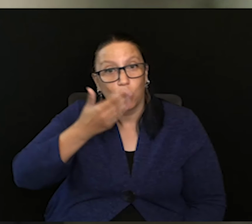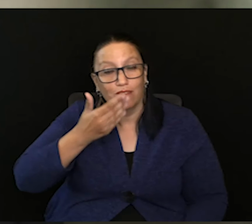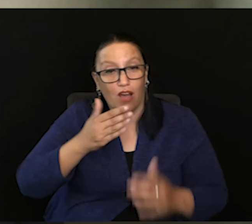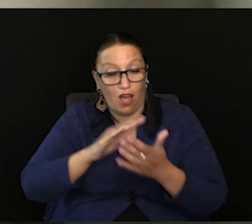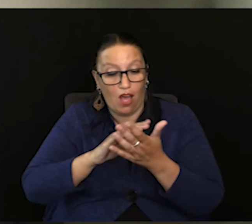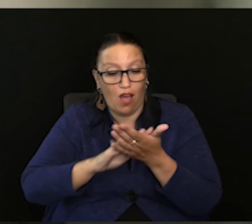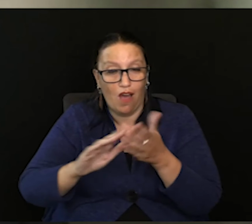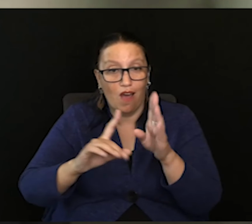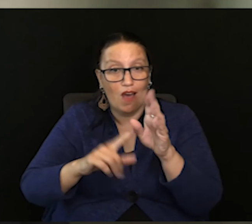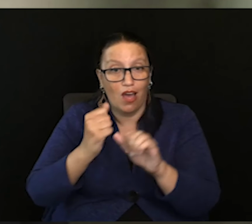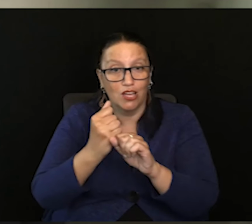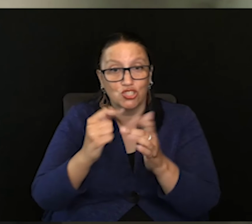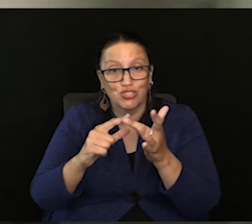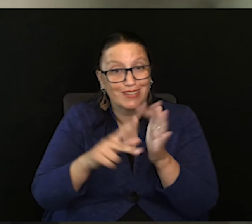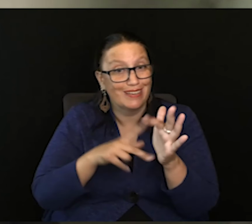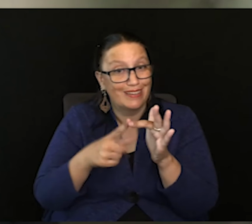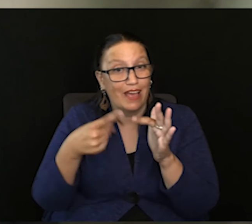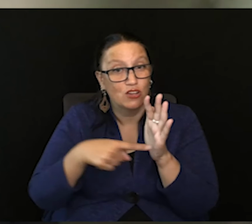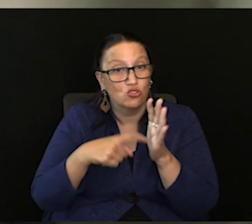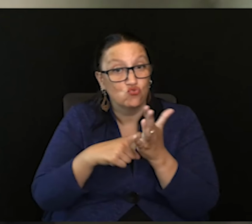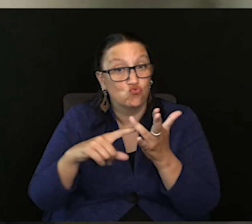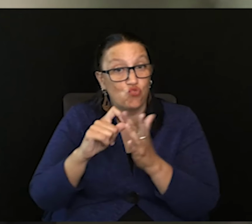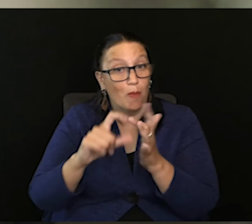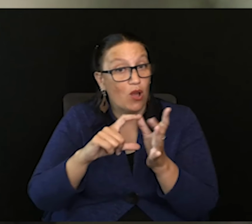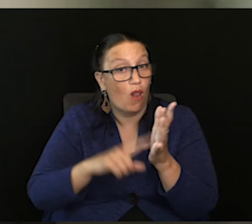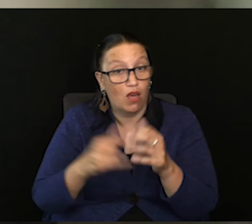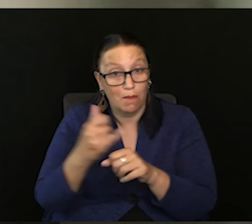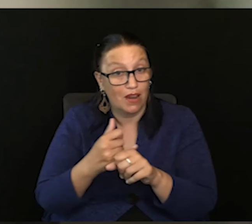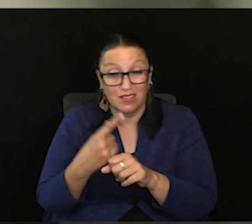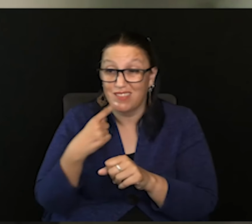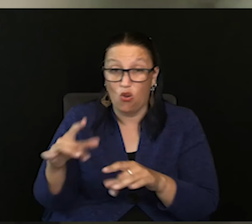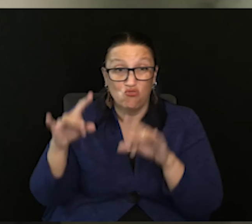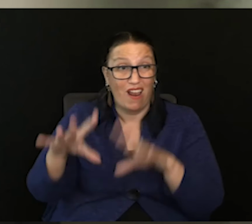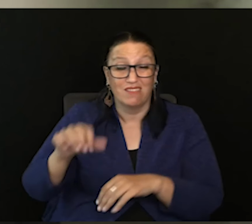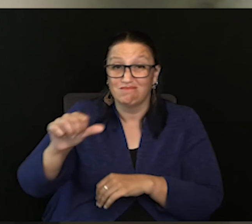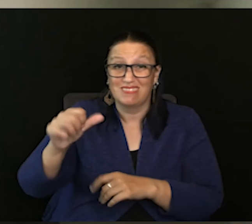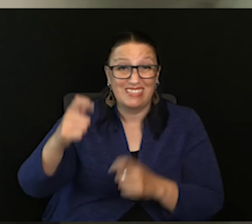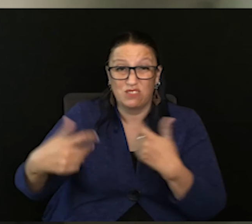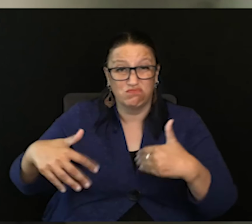identified Australia's testing regime as one of the (AUDIO DISTORTS).